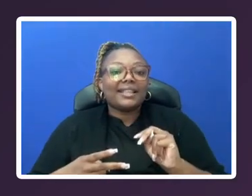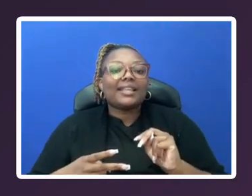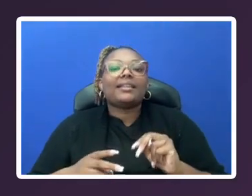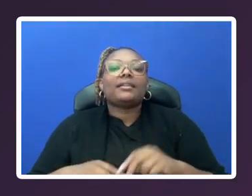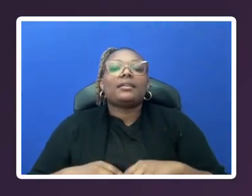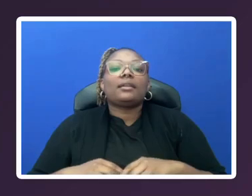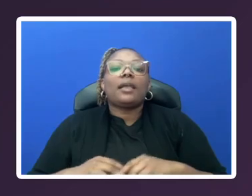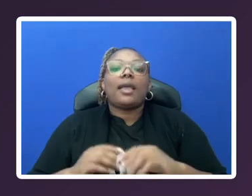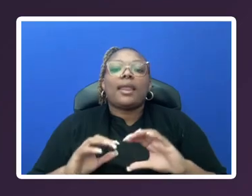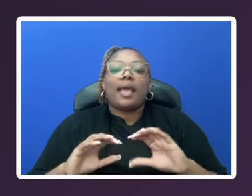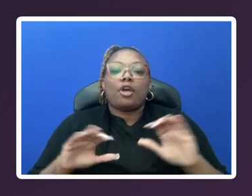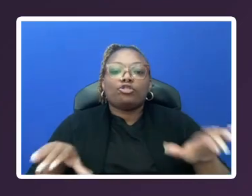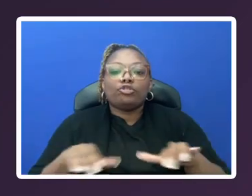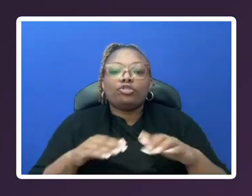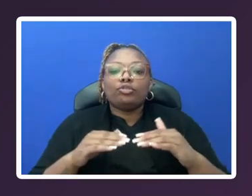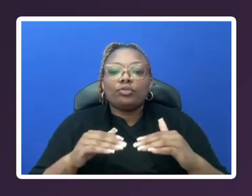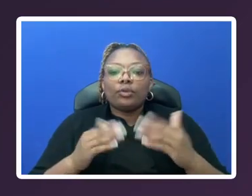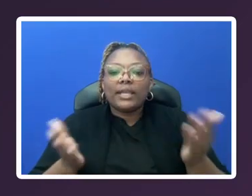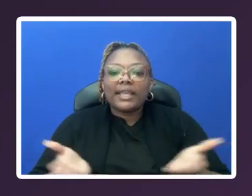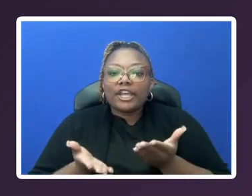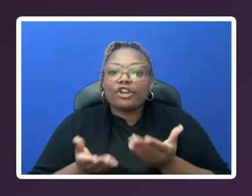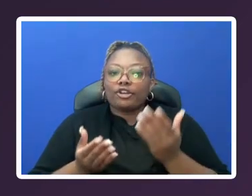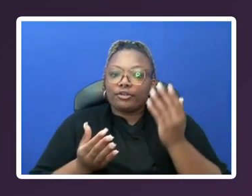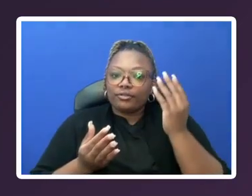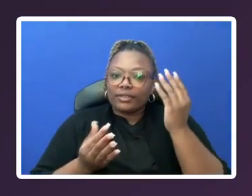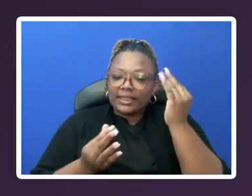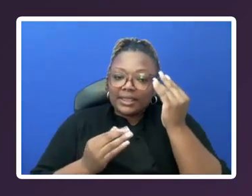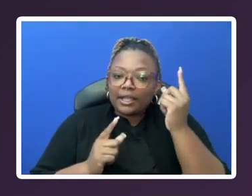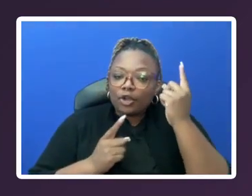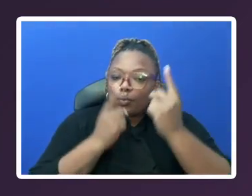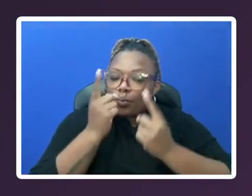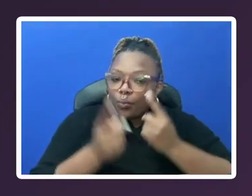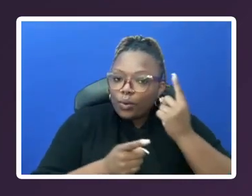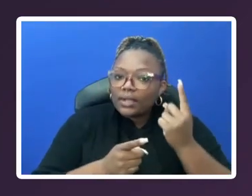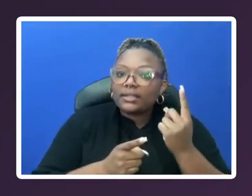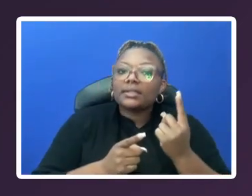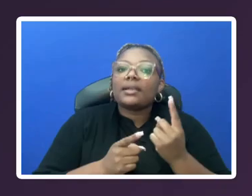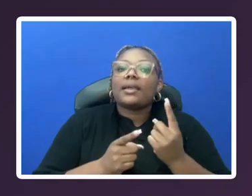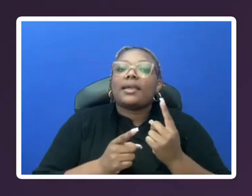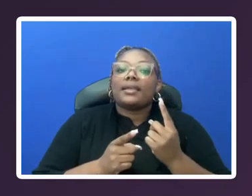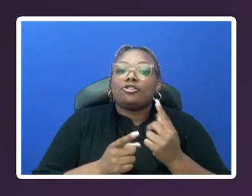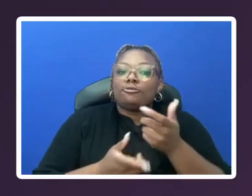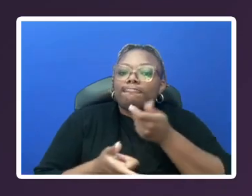or hear -- or different ways to get deeper questions from students, and also with looking